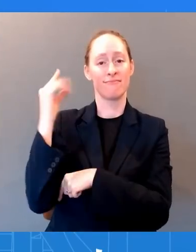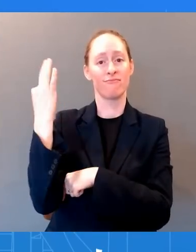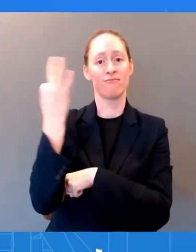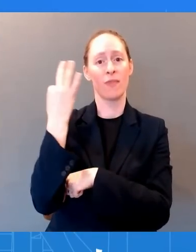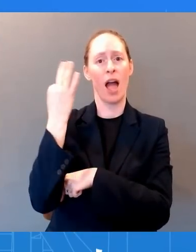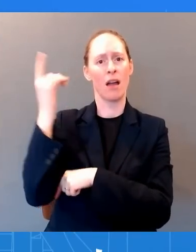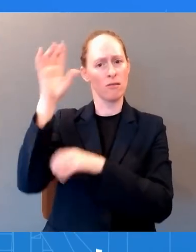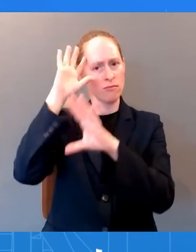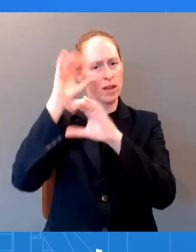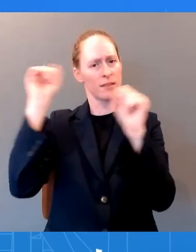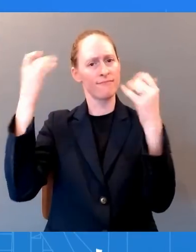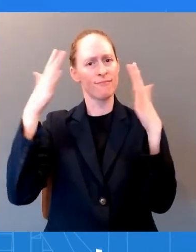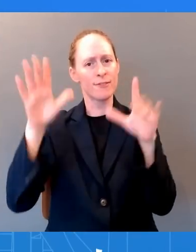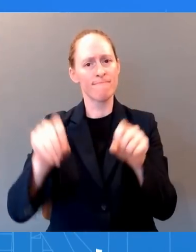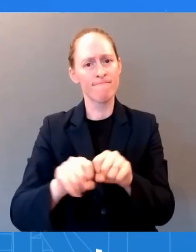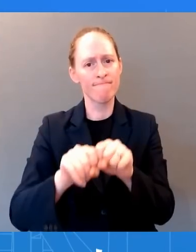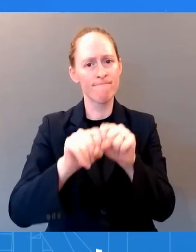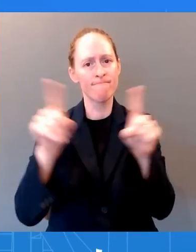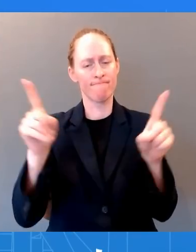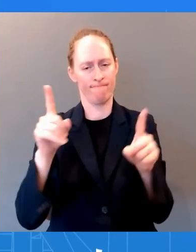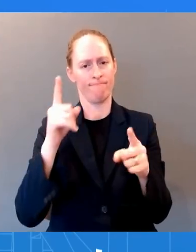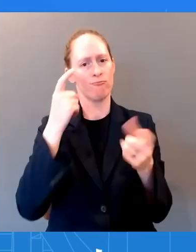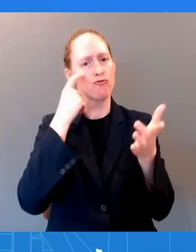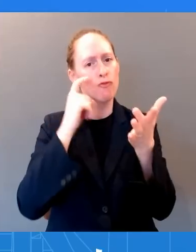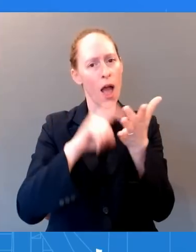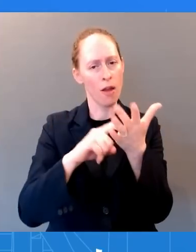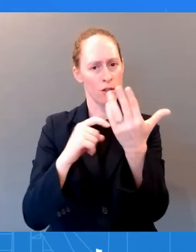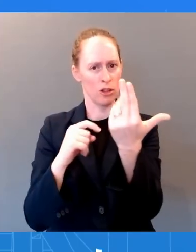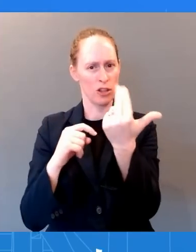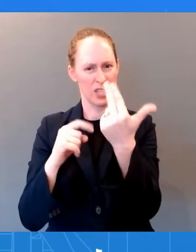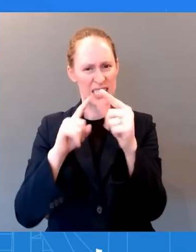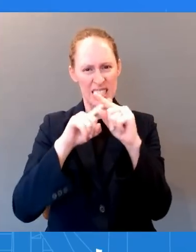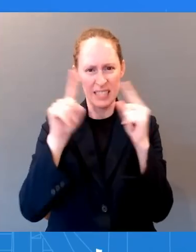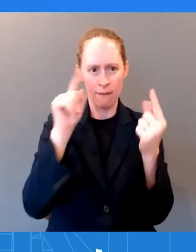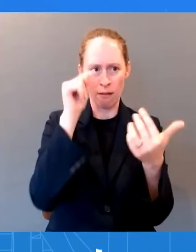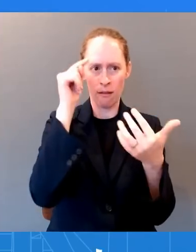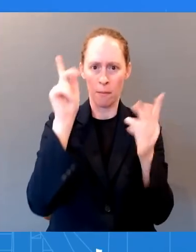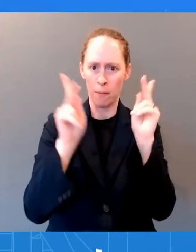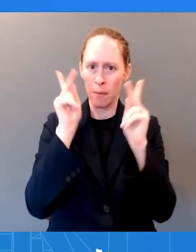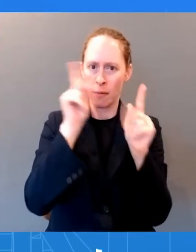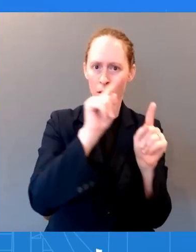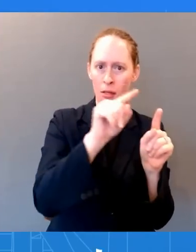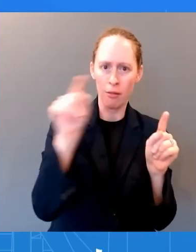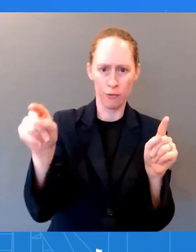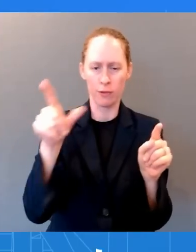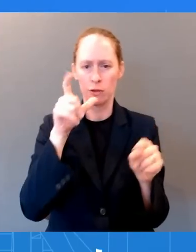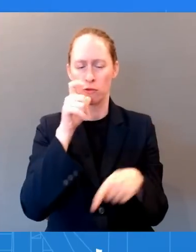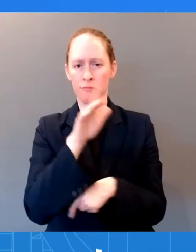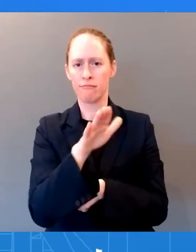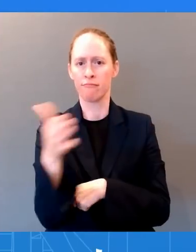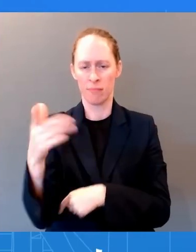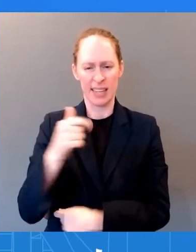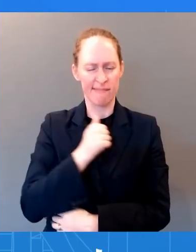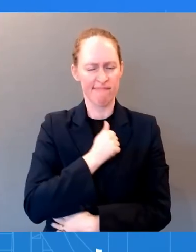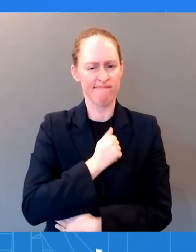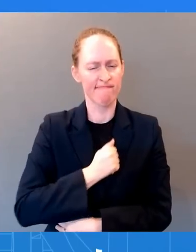who were tragically killed that day. The President feels deeply about the loss that was suffered one year ago.